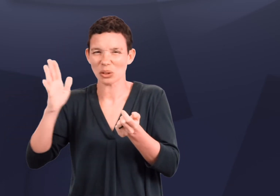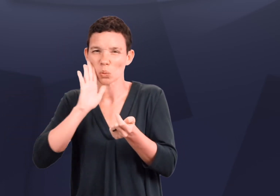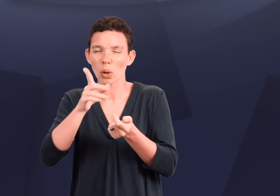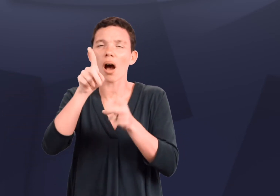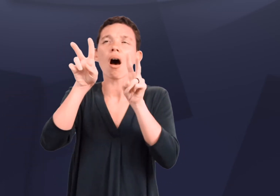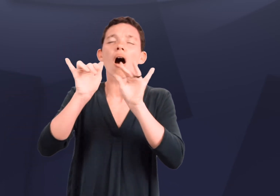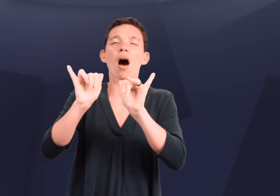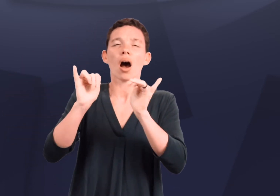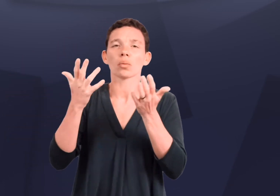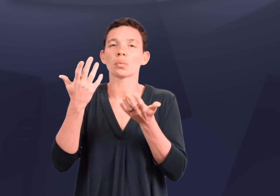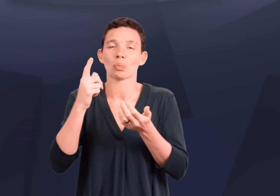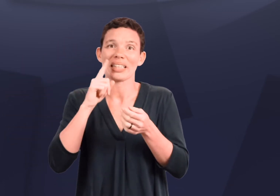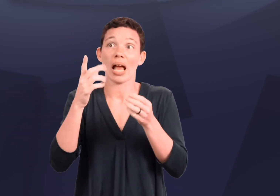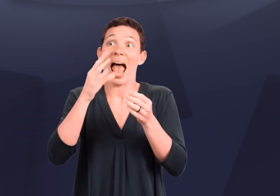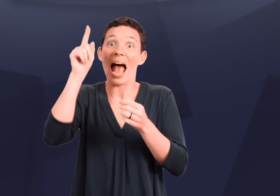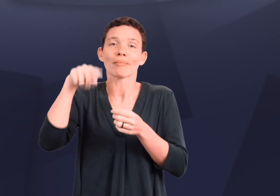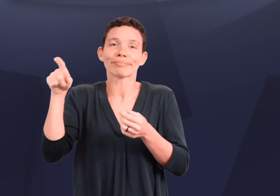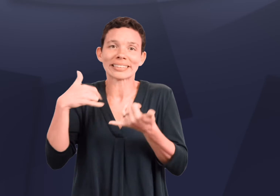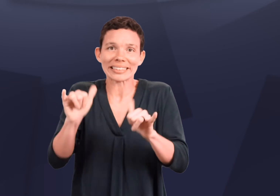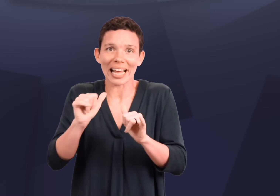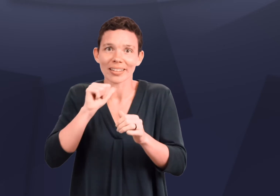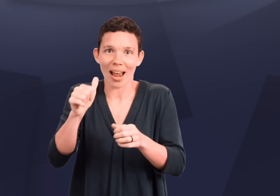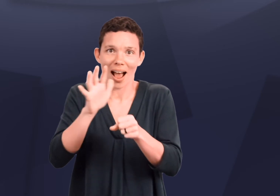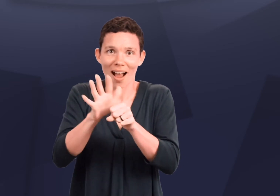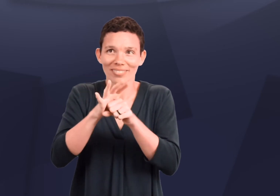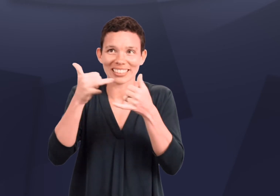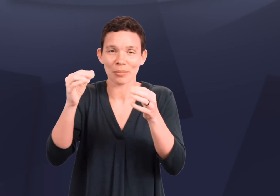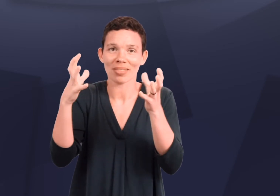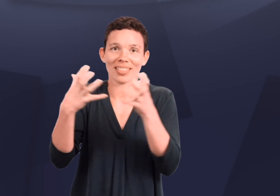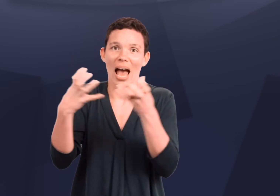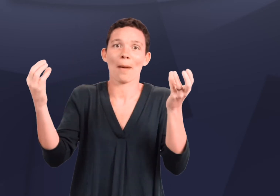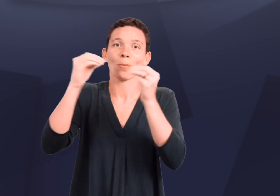In the next few parts, we will be covering different forms and acts of oppression.